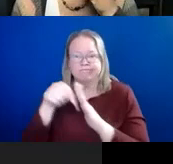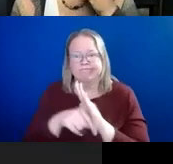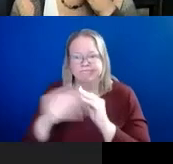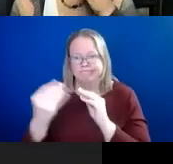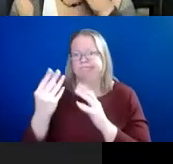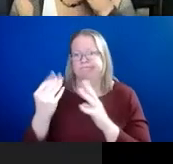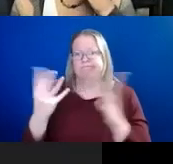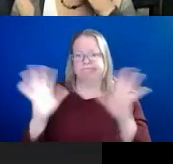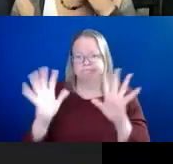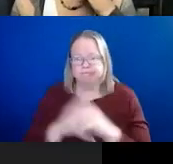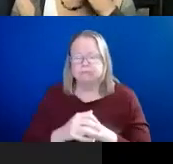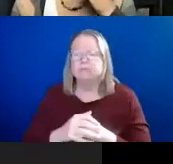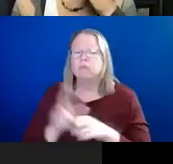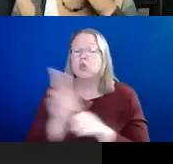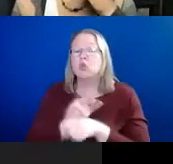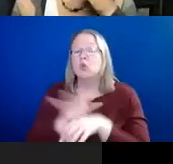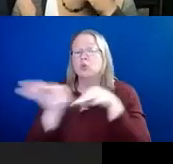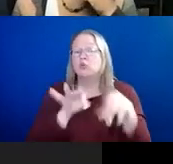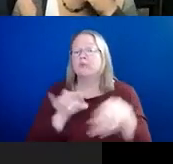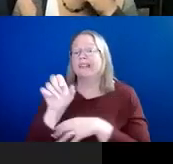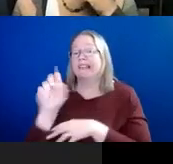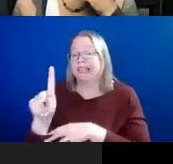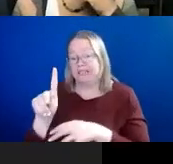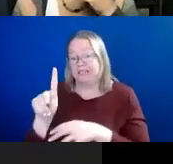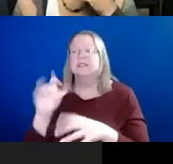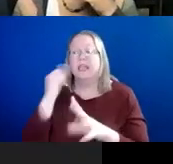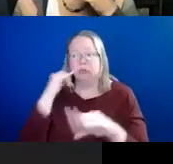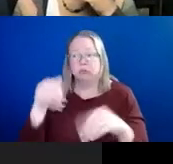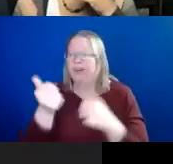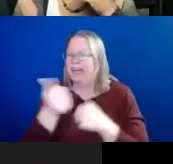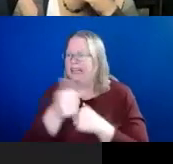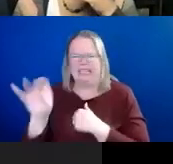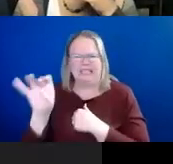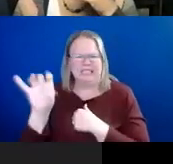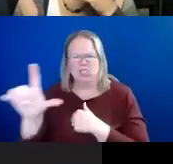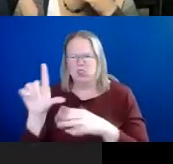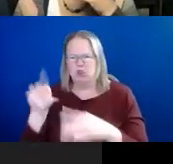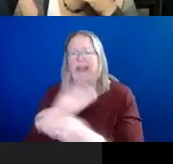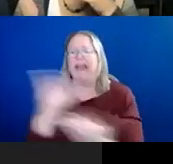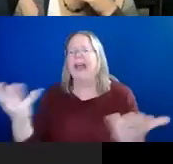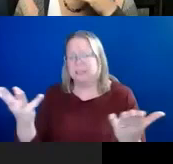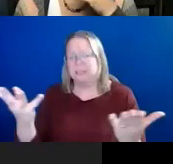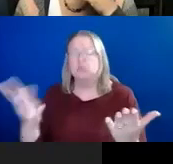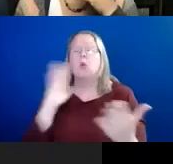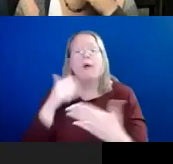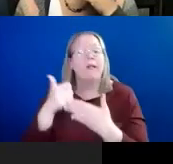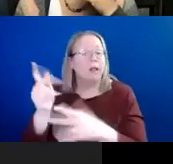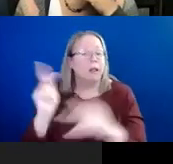Using descriptive links 13:29:09 . If you're providing any sort of digital handouts which will 13:29:13 help people that use screen readers.